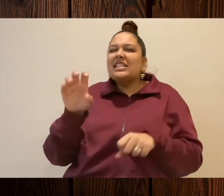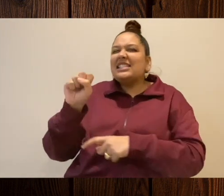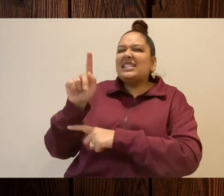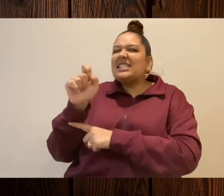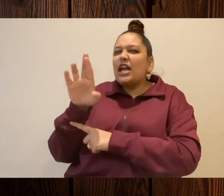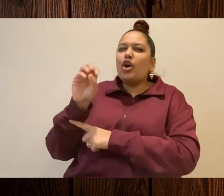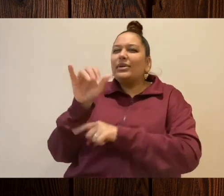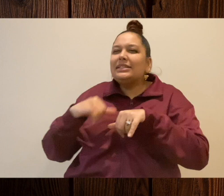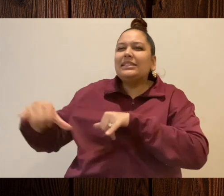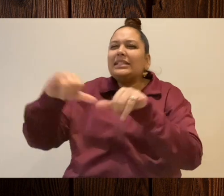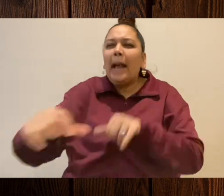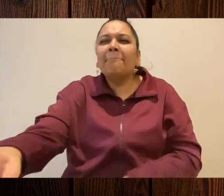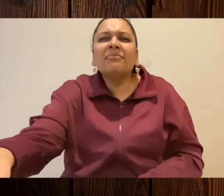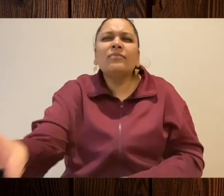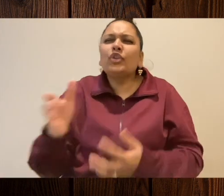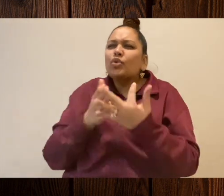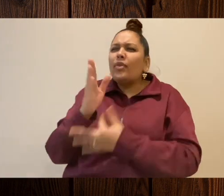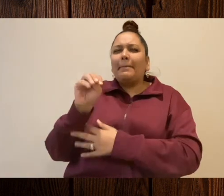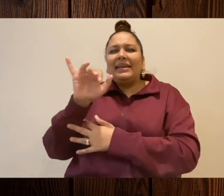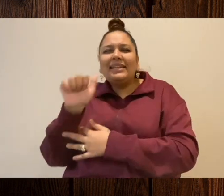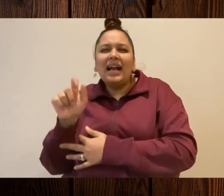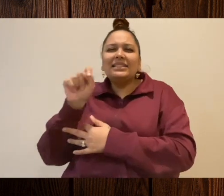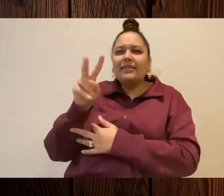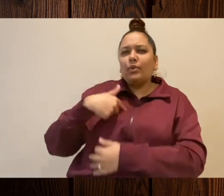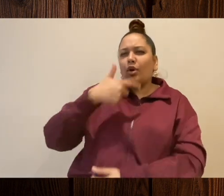Folk is going to come through my lens. I happen to be Jamaican.